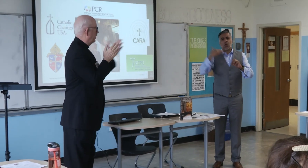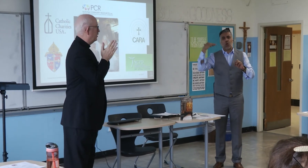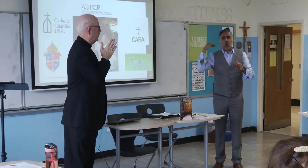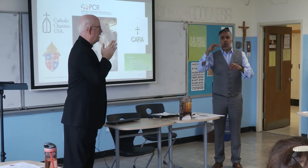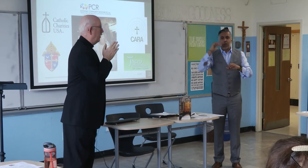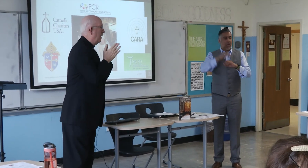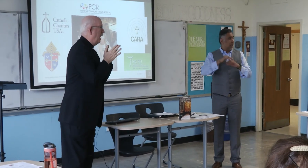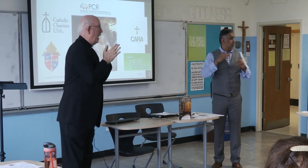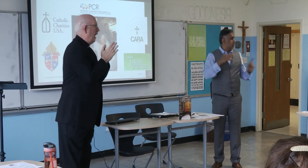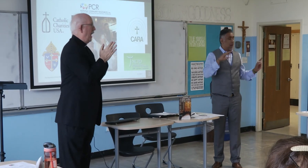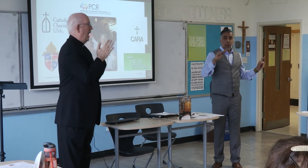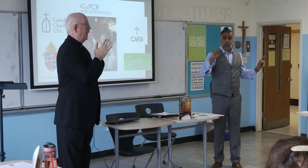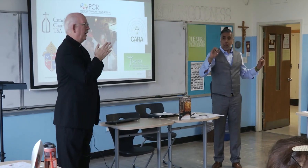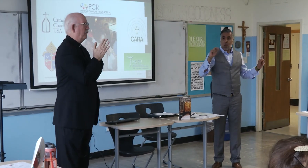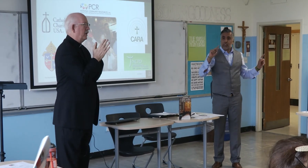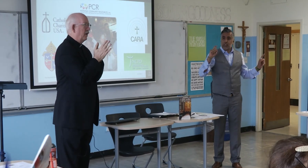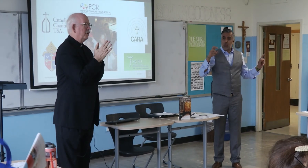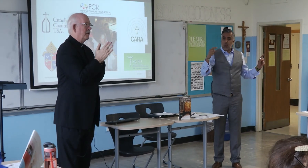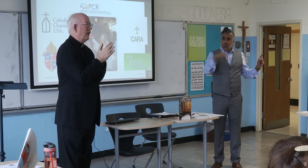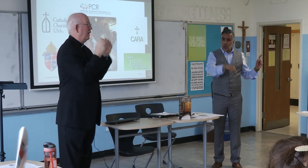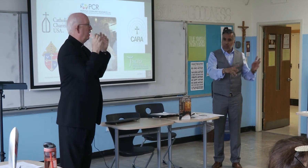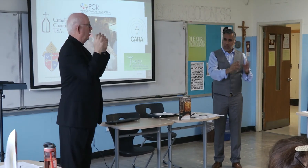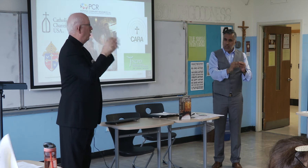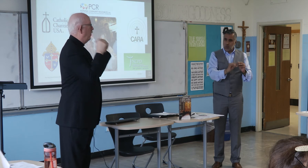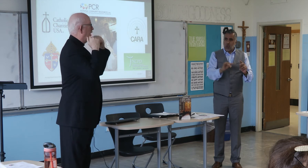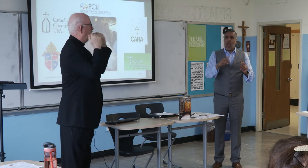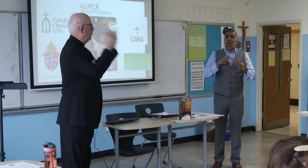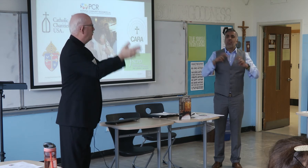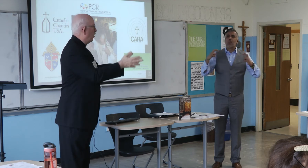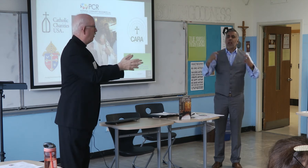Enzler was there, and they, with the other, said, "you know we can do more on